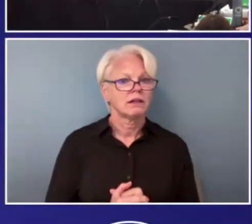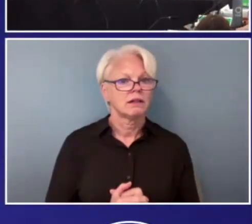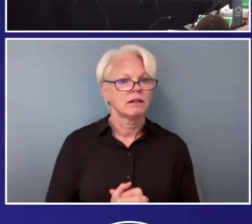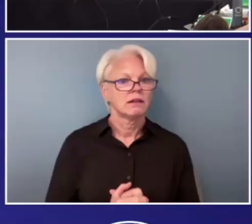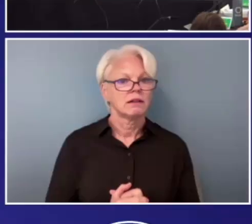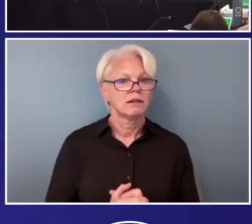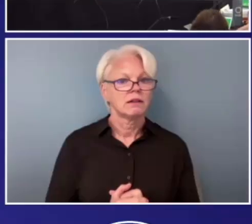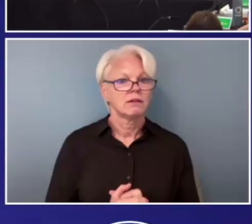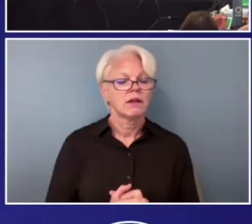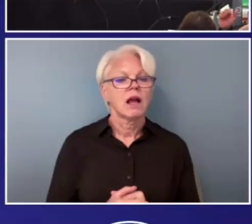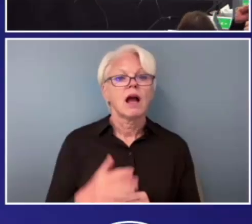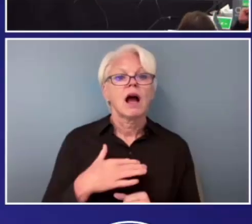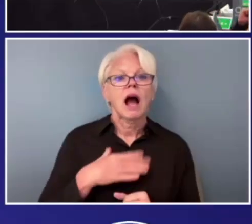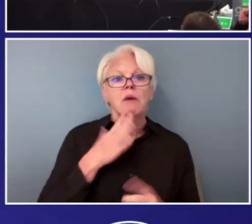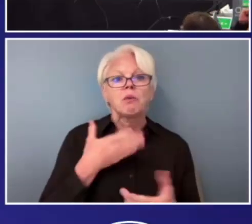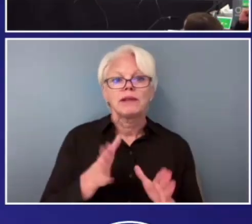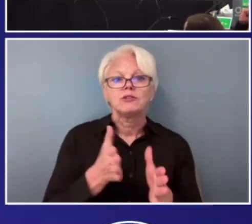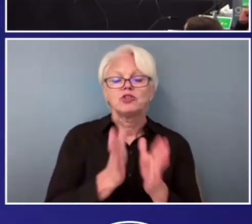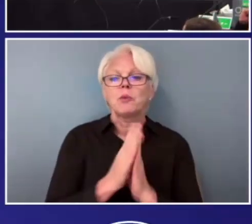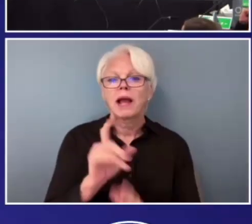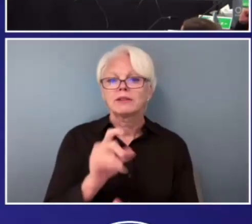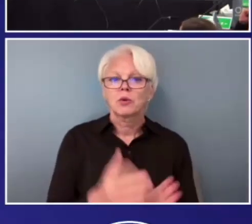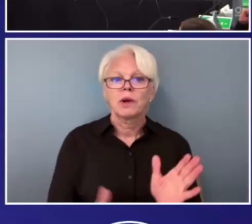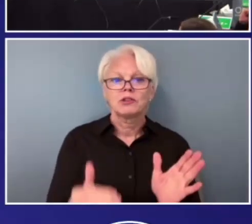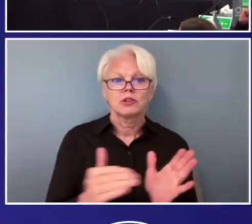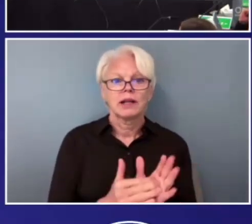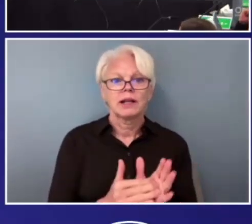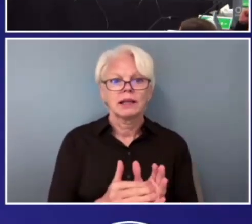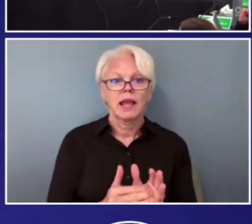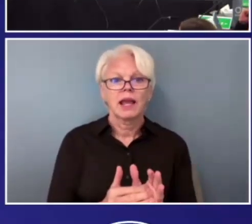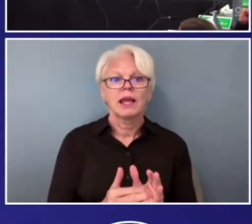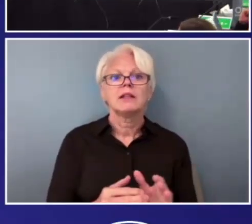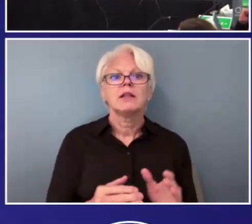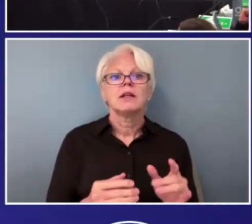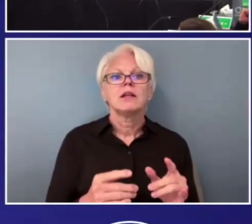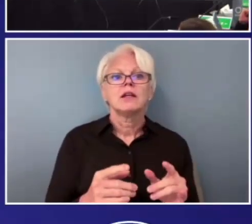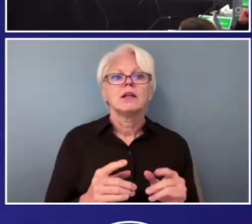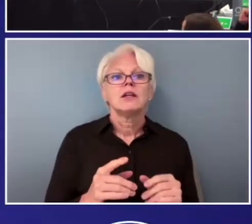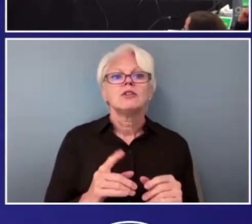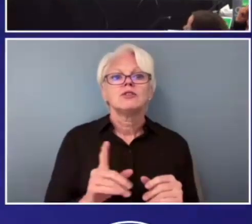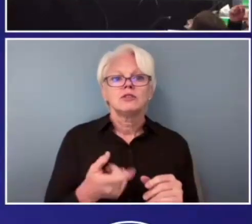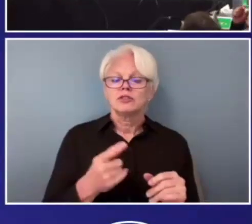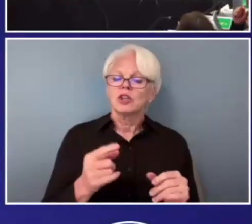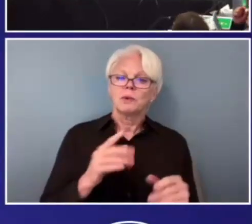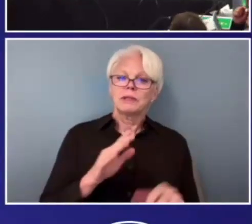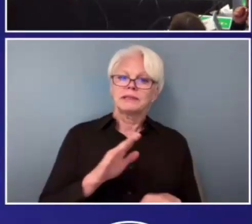I'll let you ask the question again for the purposes of just getting it on the record, so everybody is on the same page.